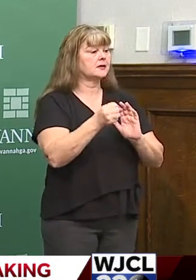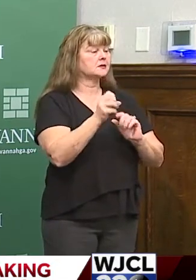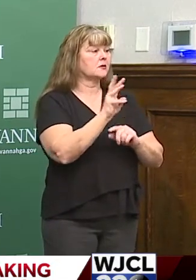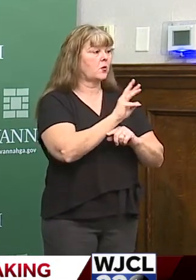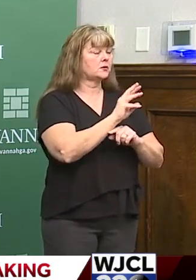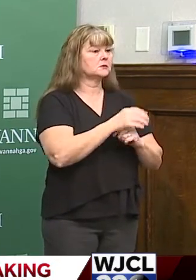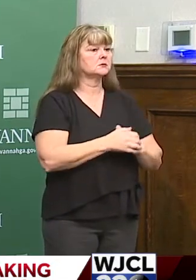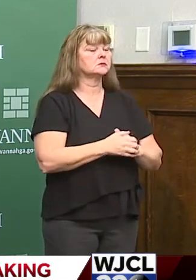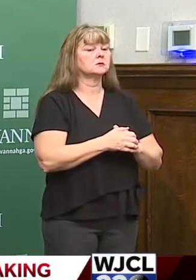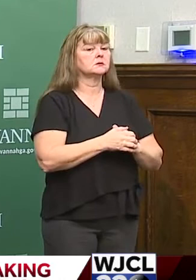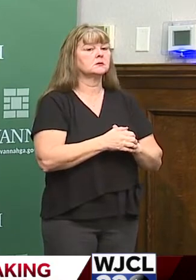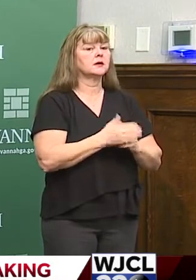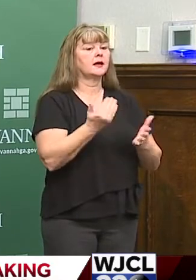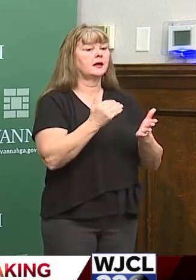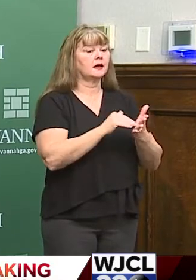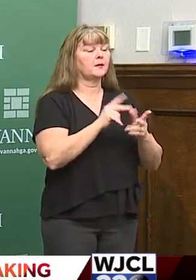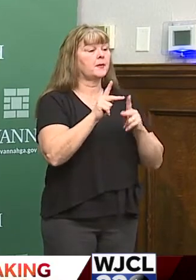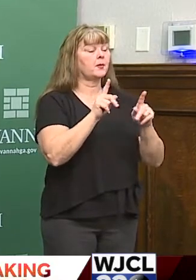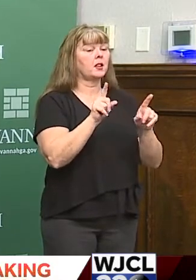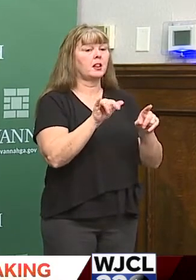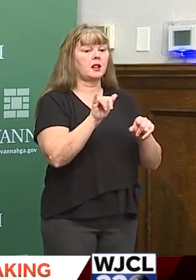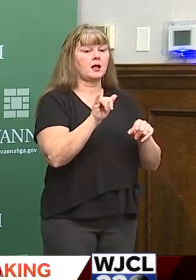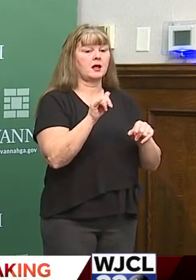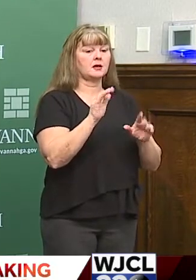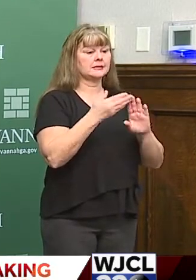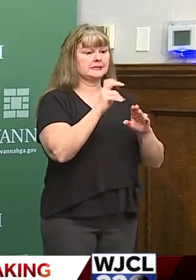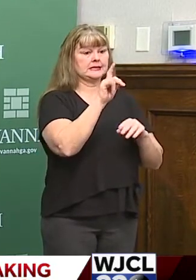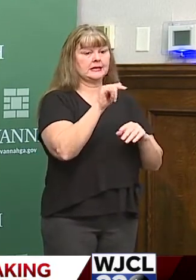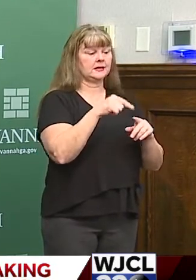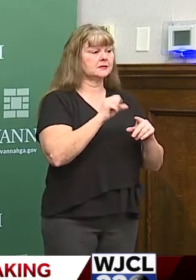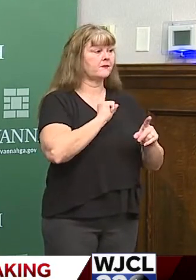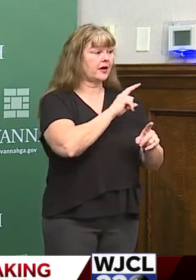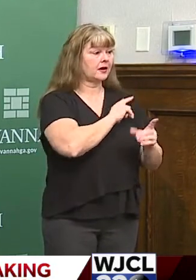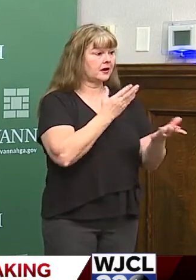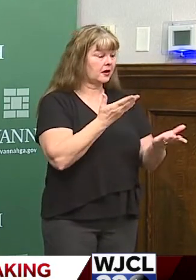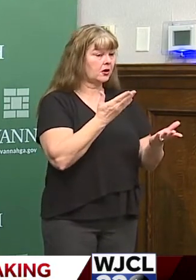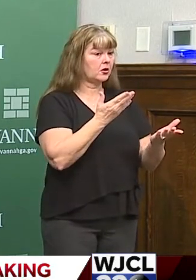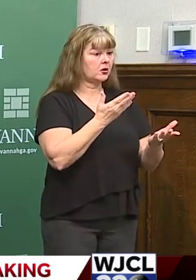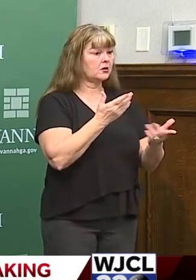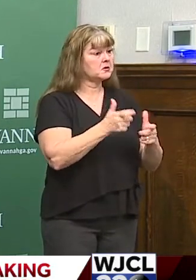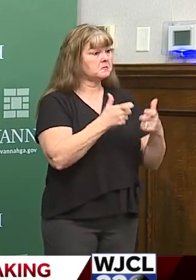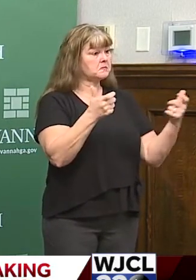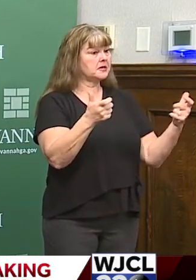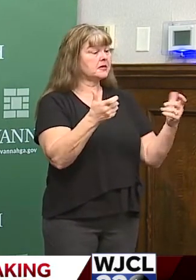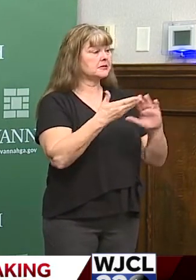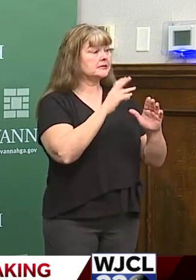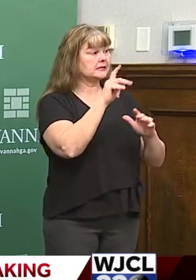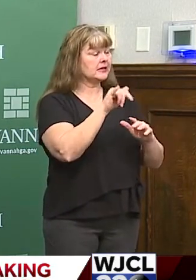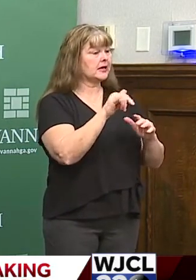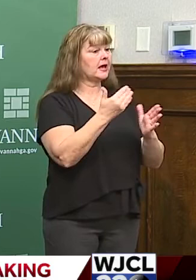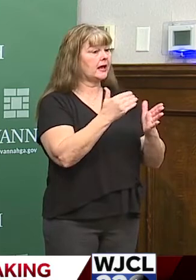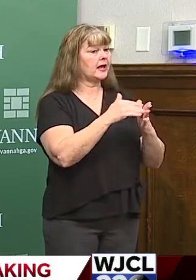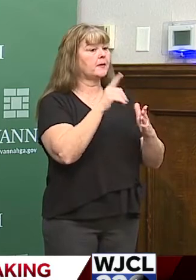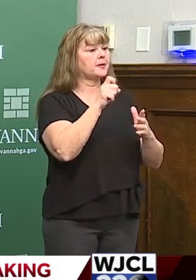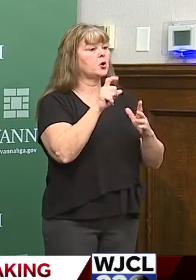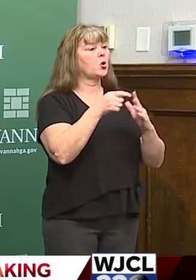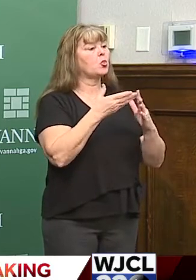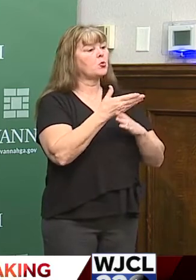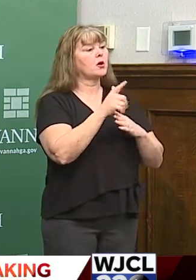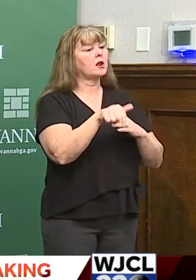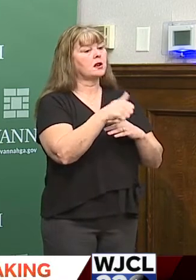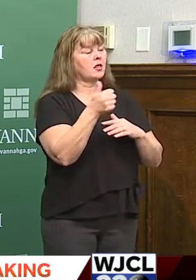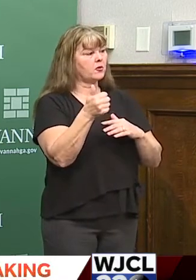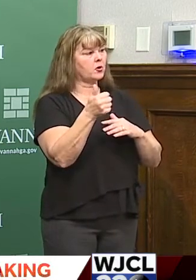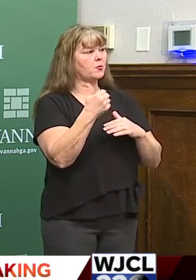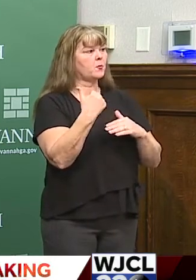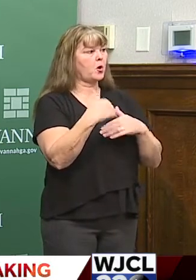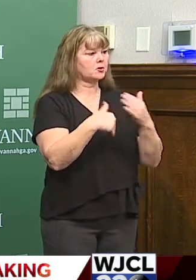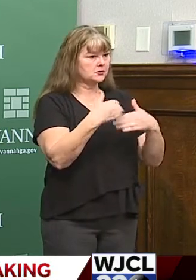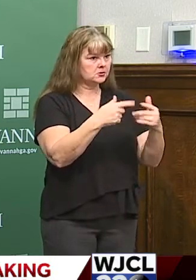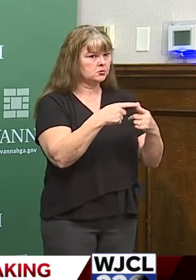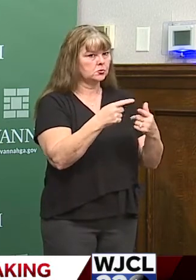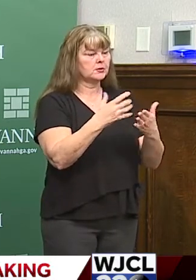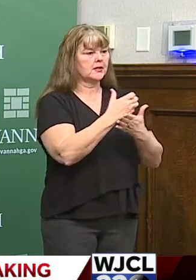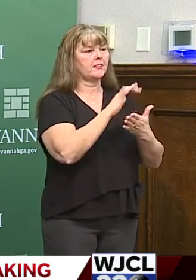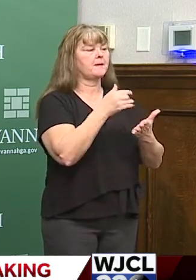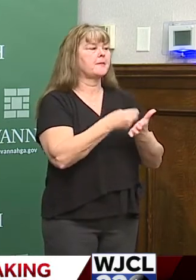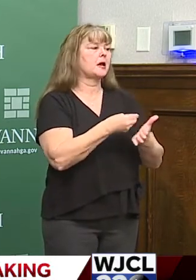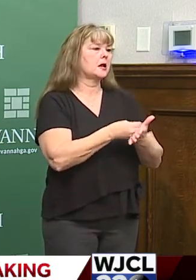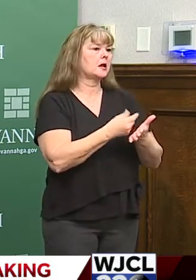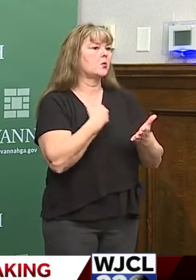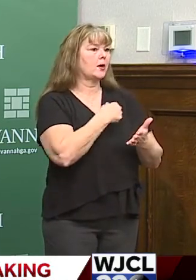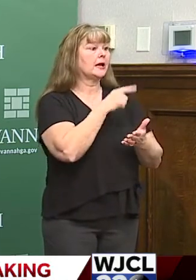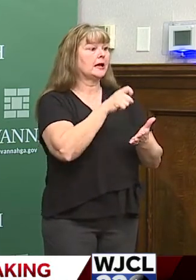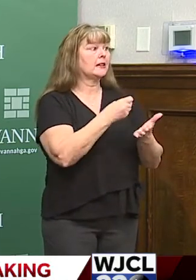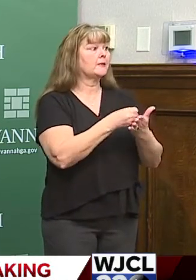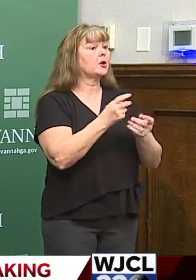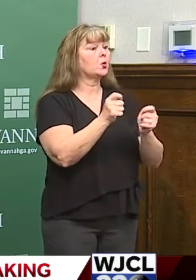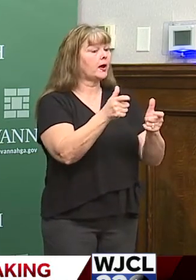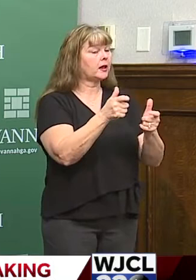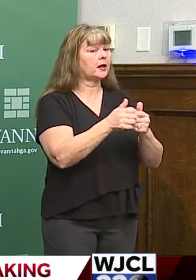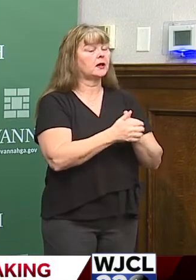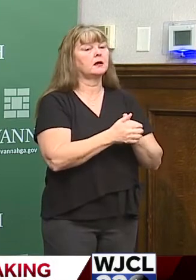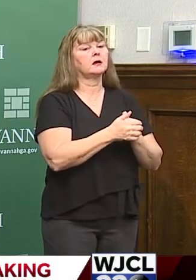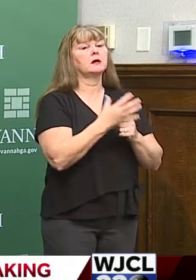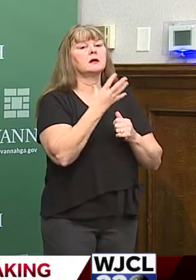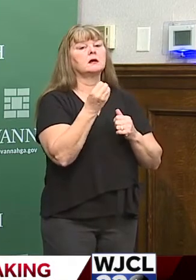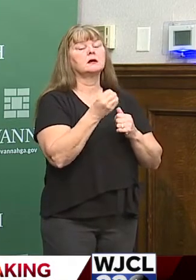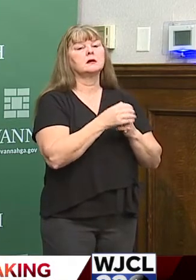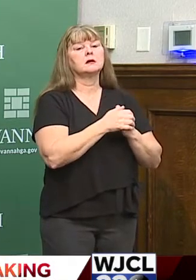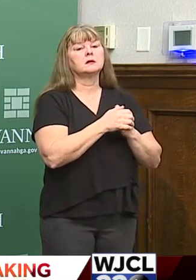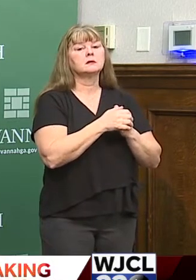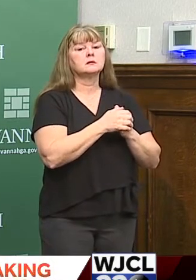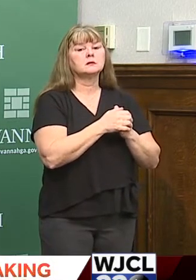THIS BENEFITS NORTHERN STATES AND AGAIN, CITIES LIKE SIZED CITY WOULD AGAIN HAVE TO GO THROUGH ANOTHER BUREAUCRATIC PROCESS IN ORDER TO GET THOSE FUND.